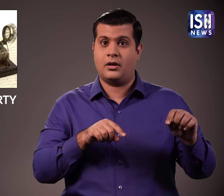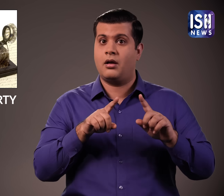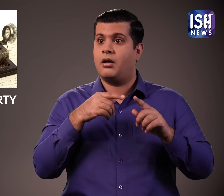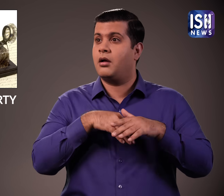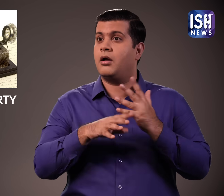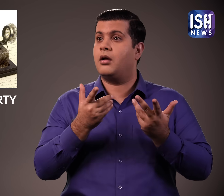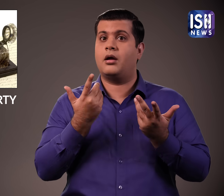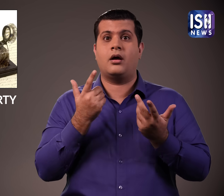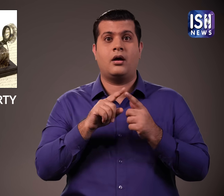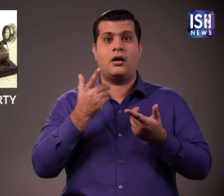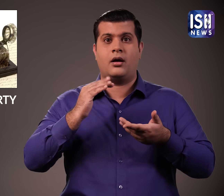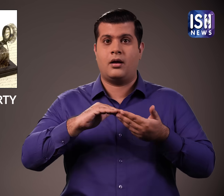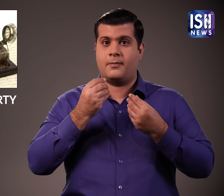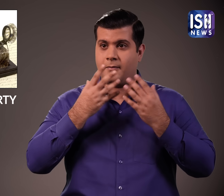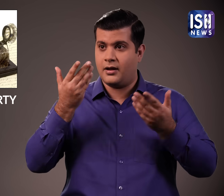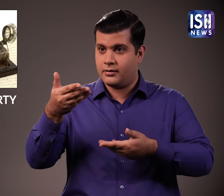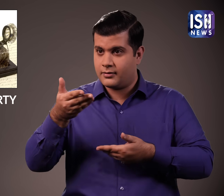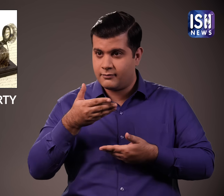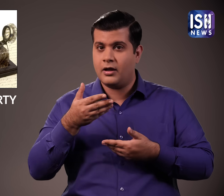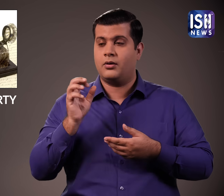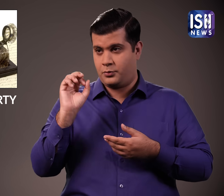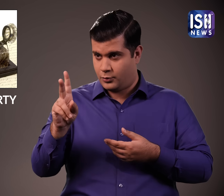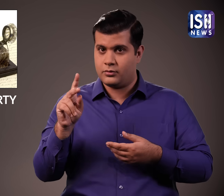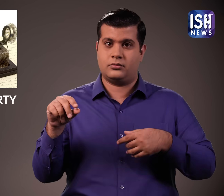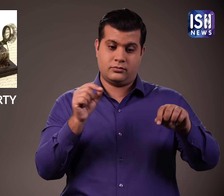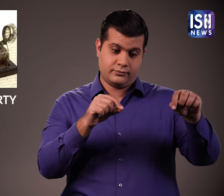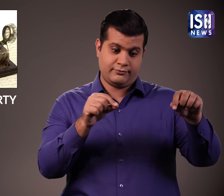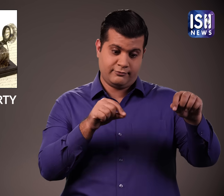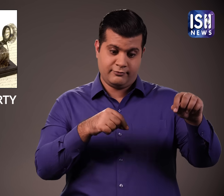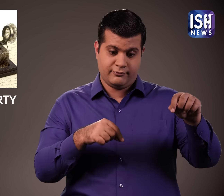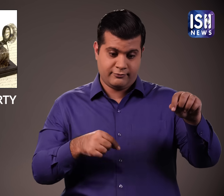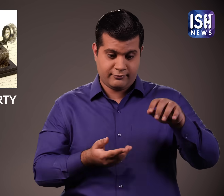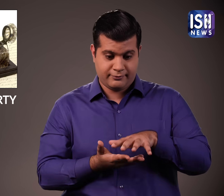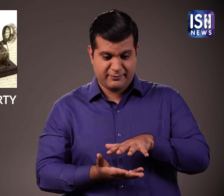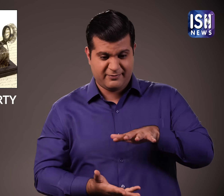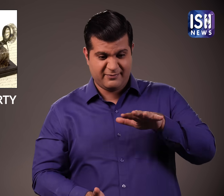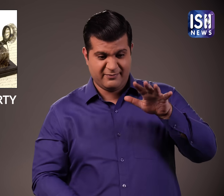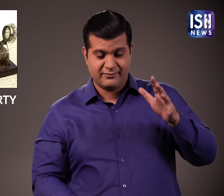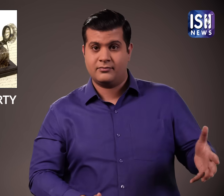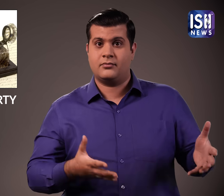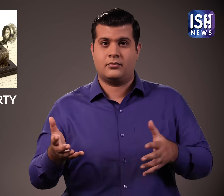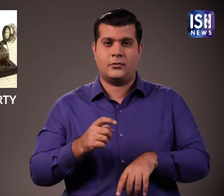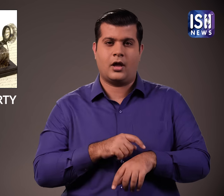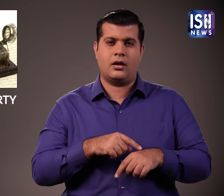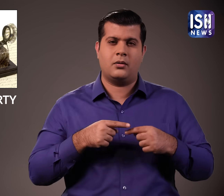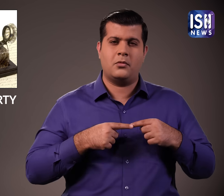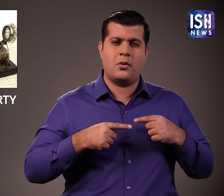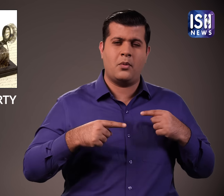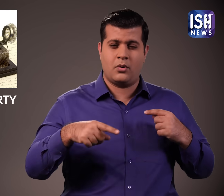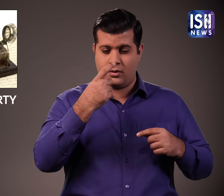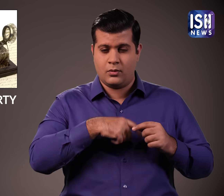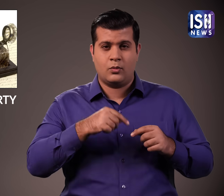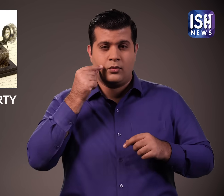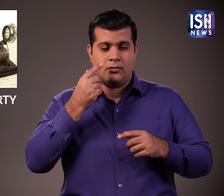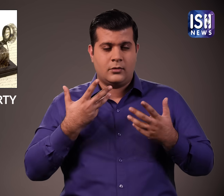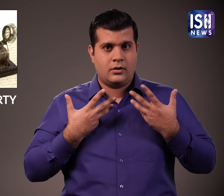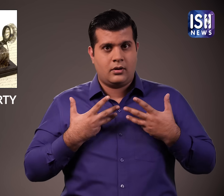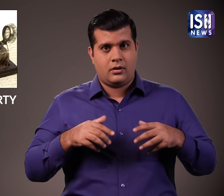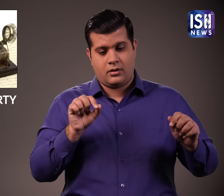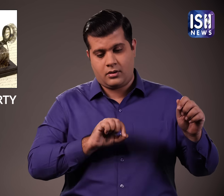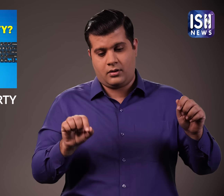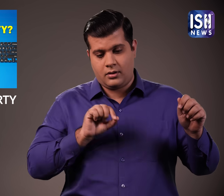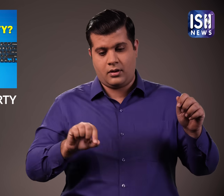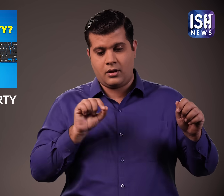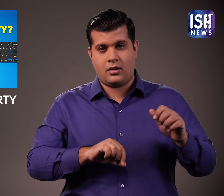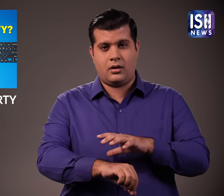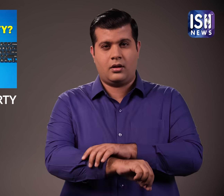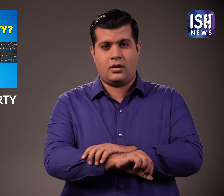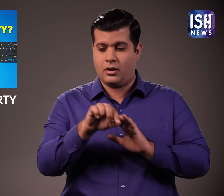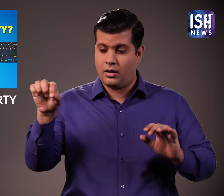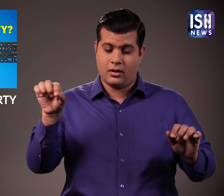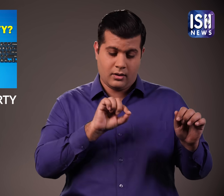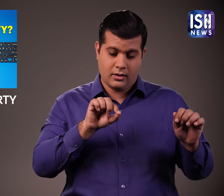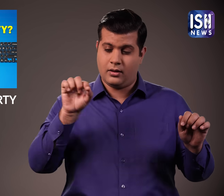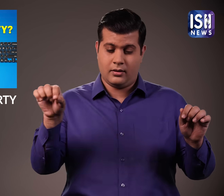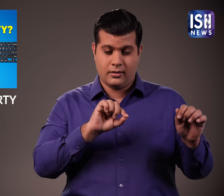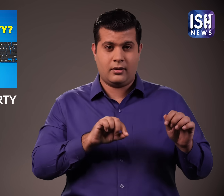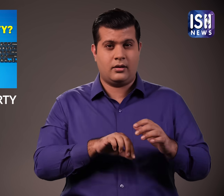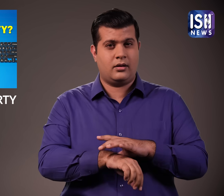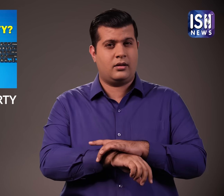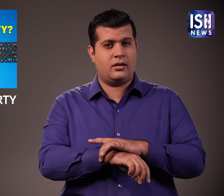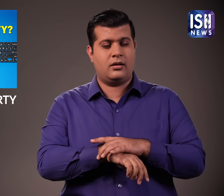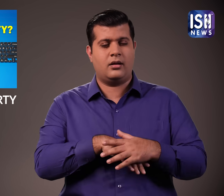Invitations, letters, and everything else were written manually which was time consuming and tiring.